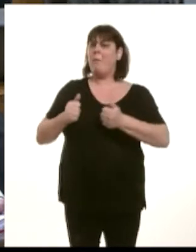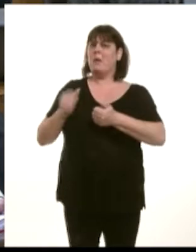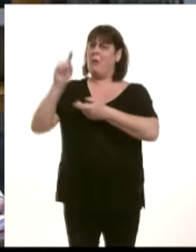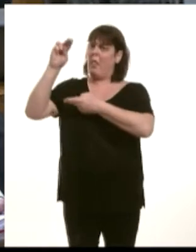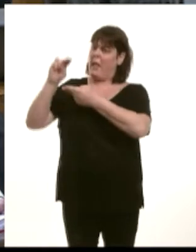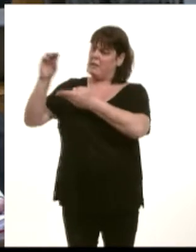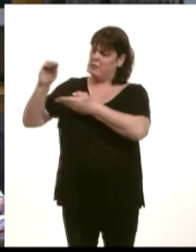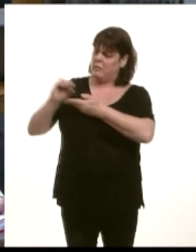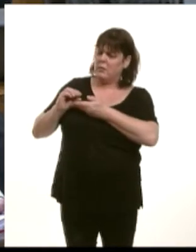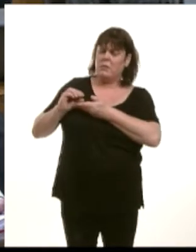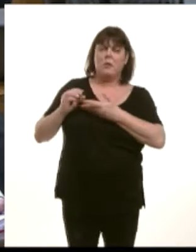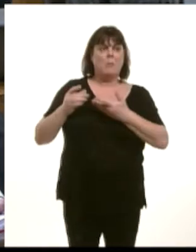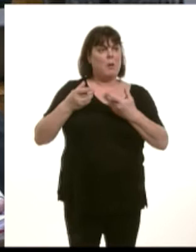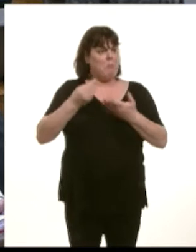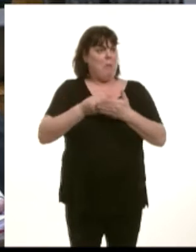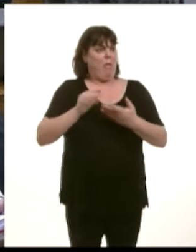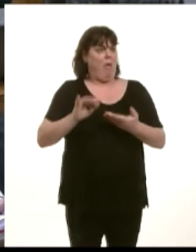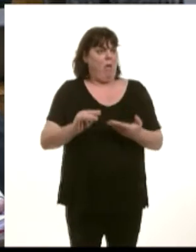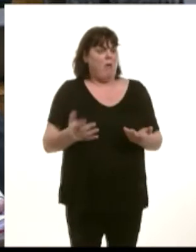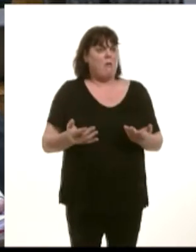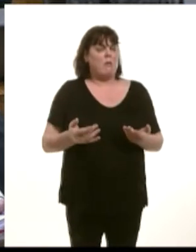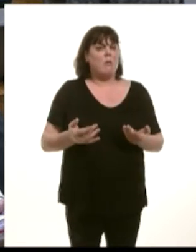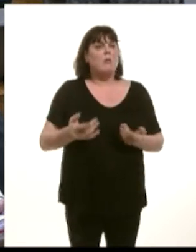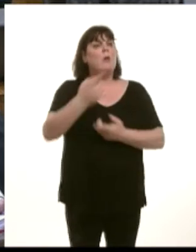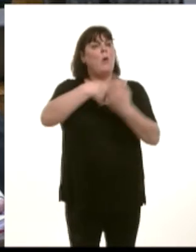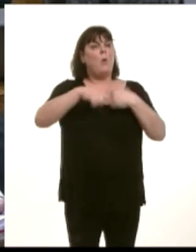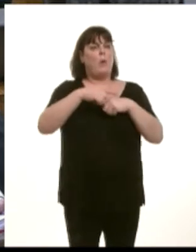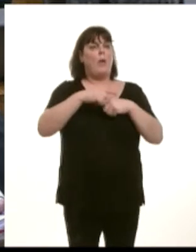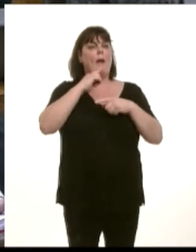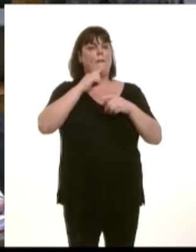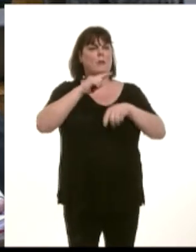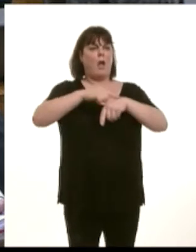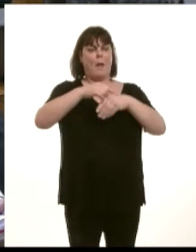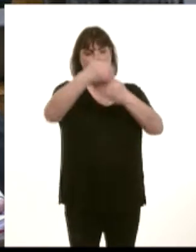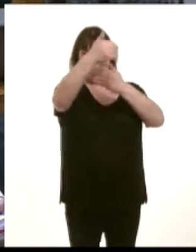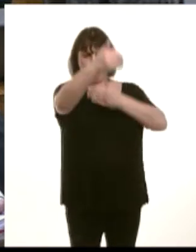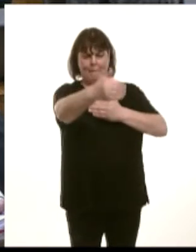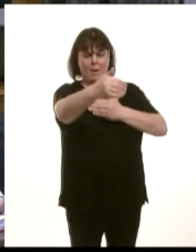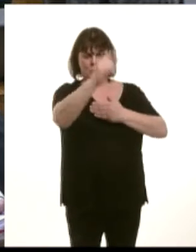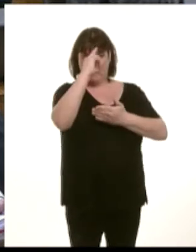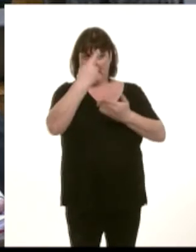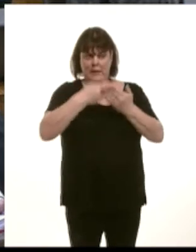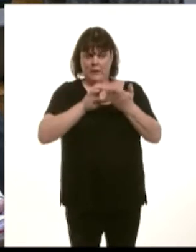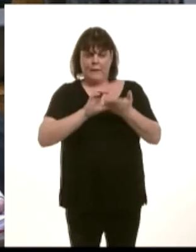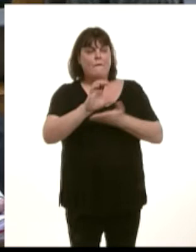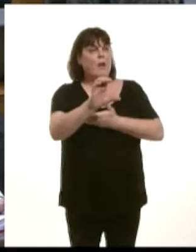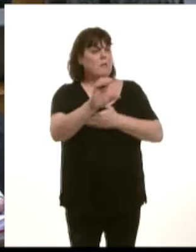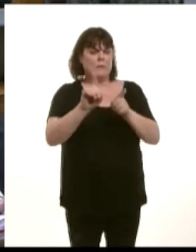Carwyn Jones: As regards the payments themselves, may I say that we are still aiming to pay within the window, which has been our custom now for a number of years?